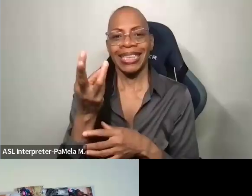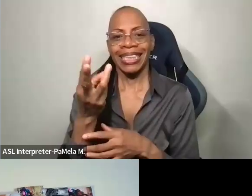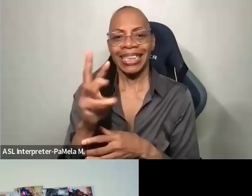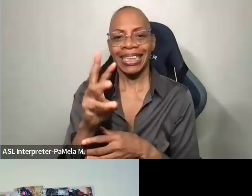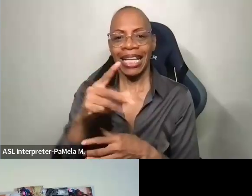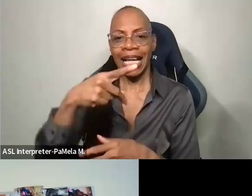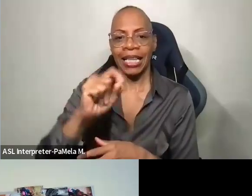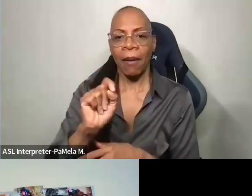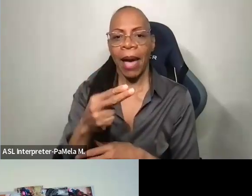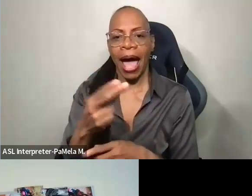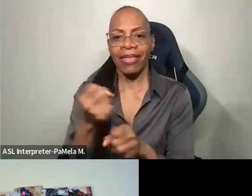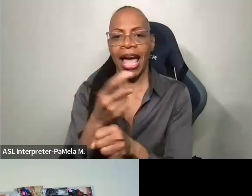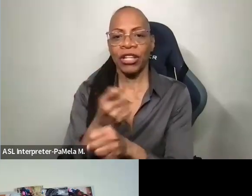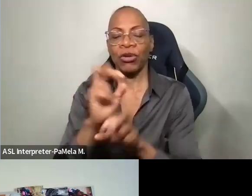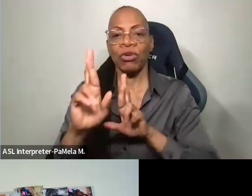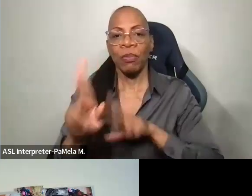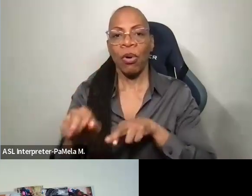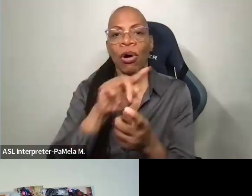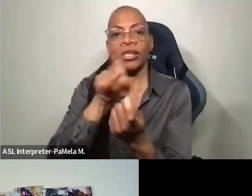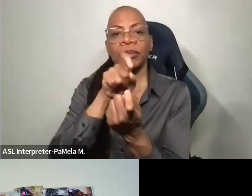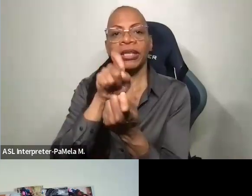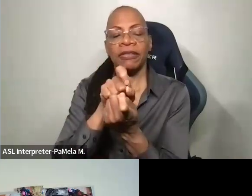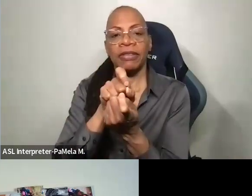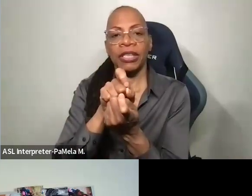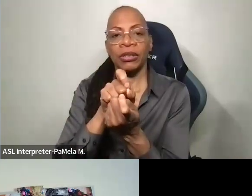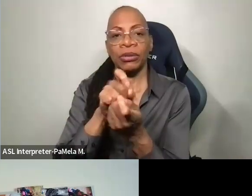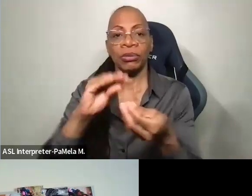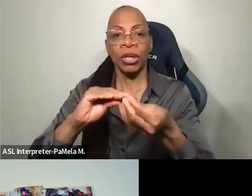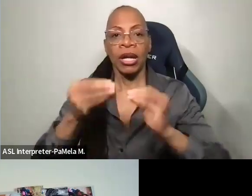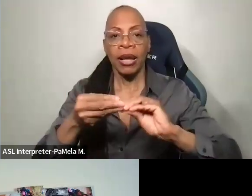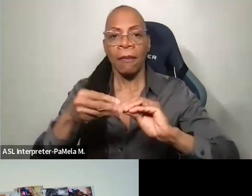which is specific to the number of PATH-enrolled clients